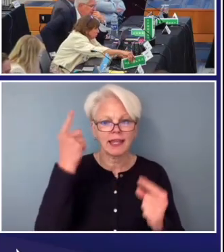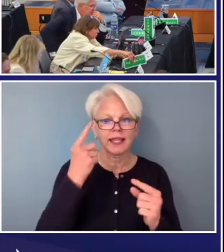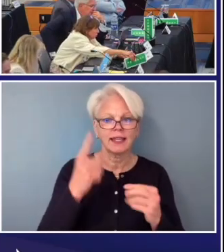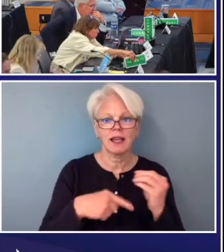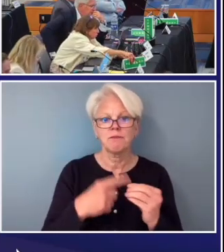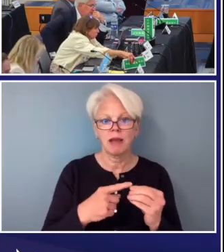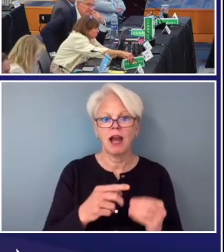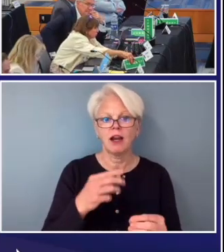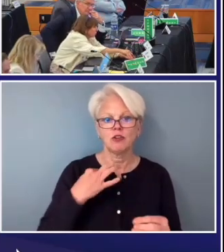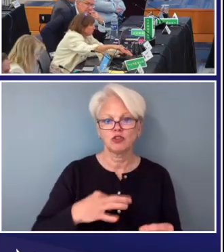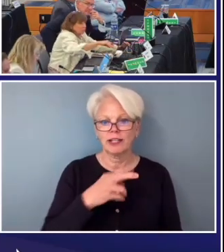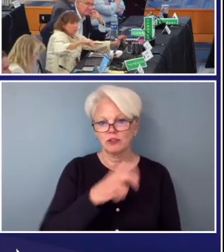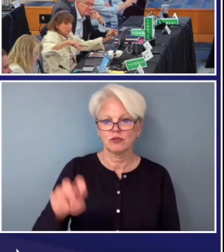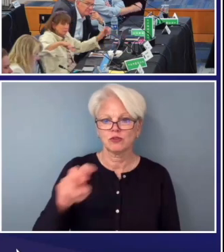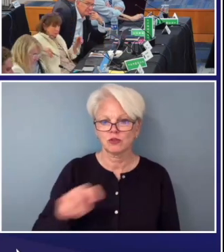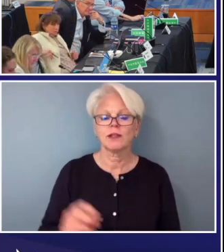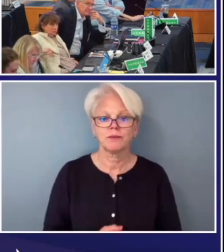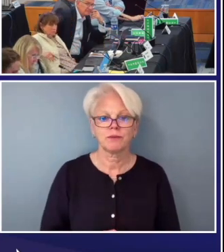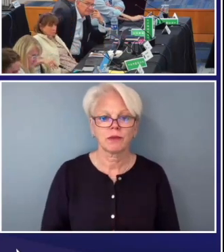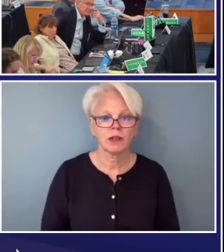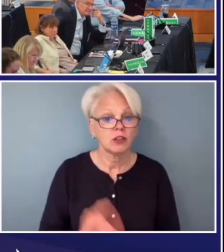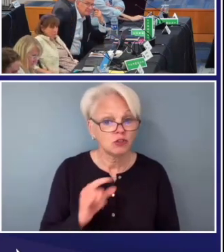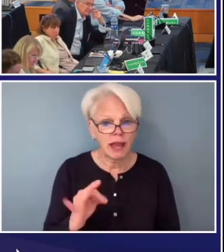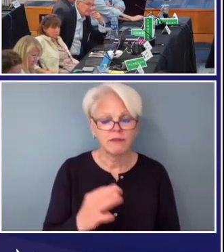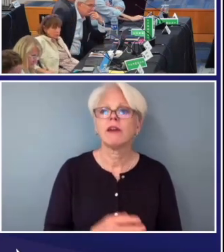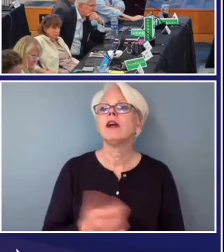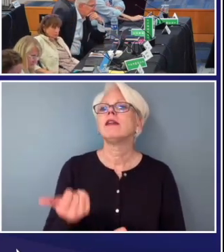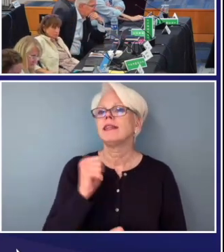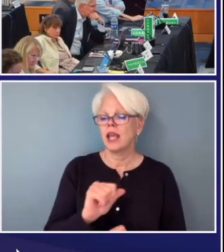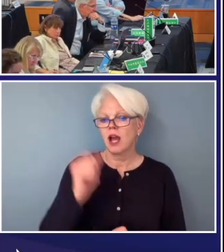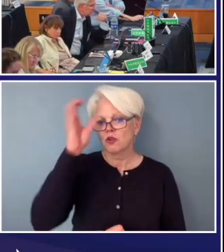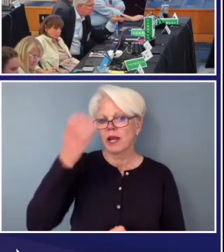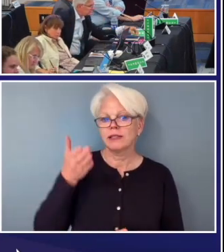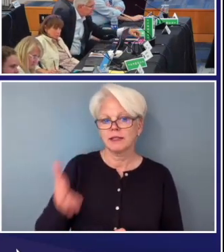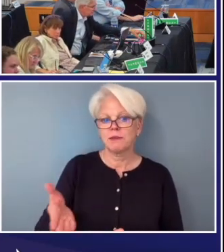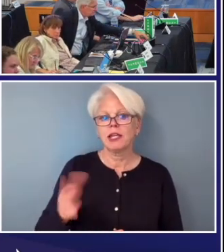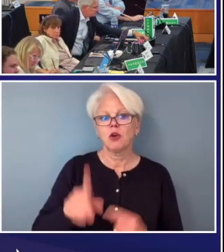Jeff, did you want to speak on that? Yeah, just quickly. The other the other concept there is, you know, when we talk about graduate